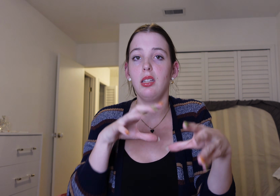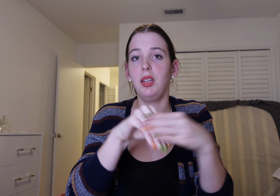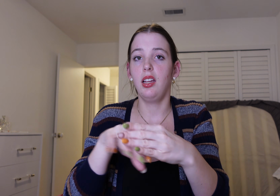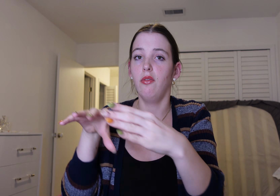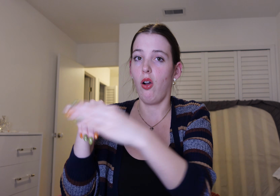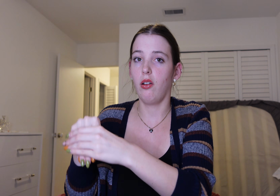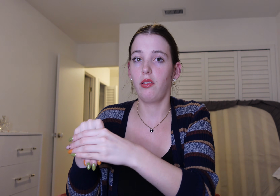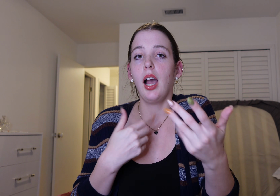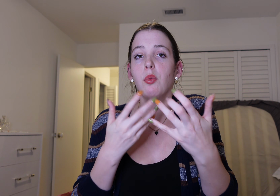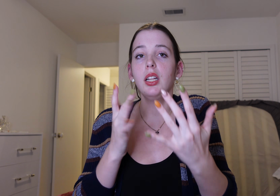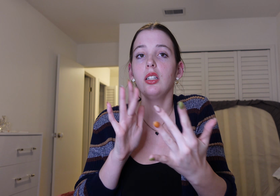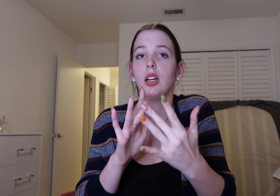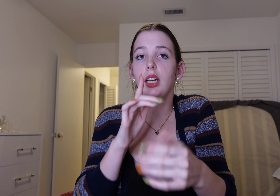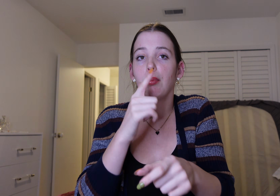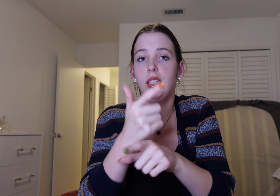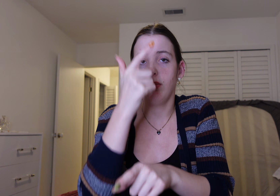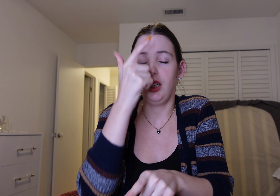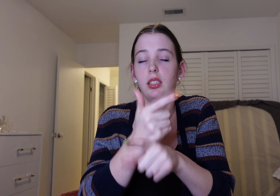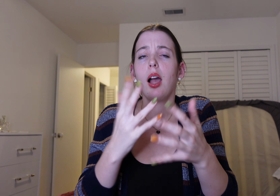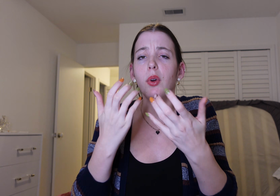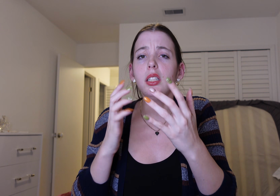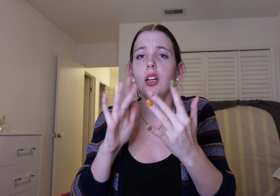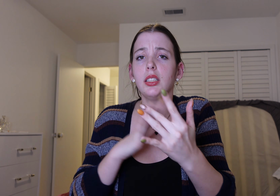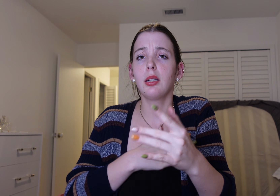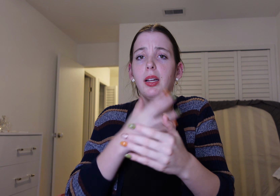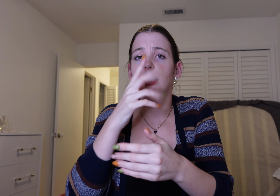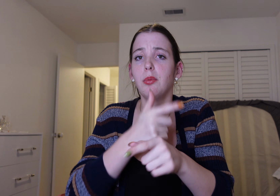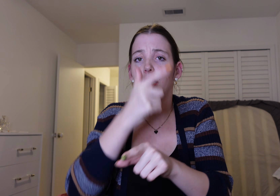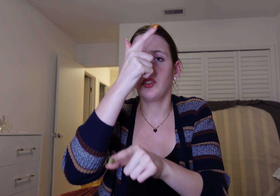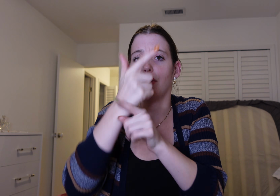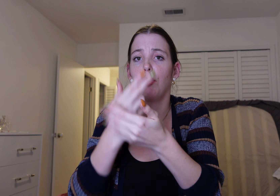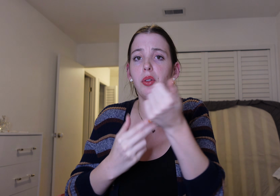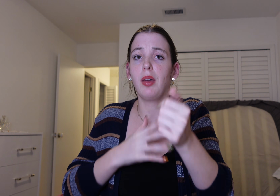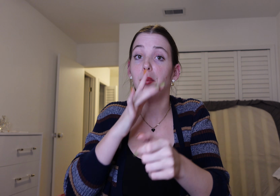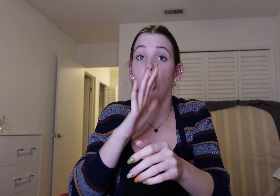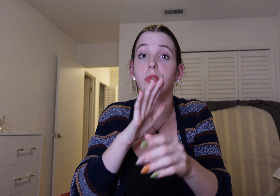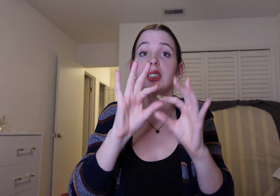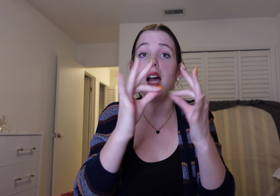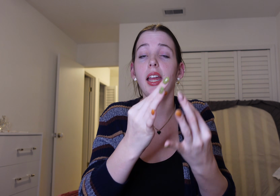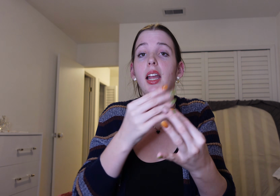to be involved I wanted to contact my siblings I wanted to contact my siblings from both my mom's side and